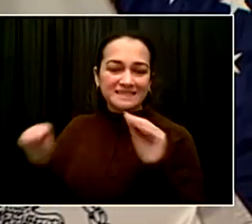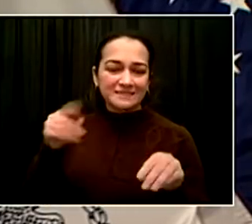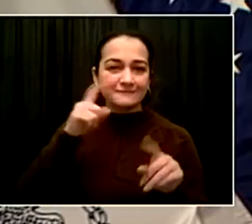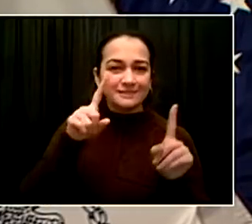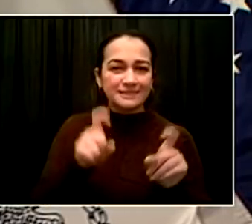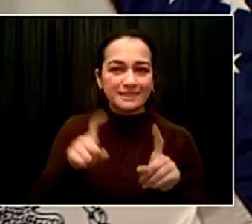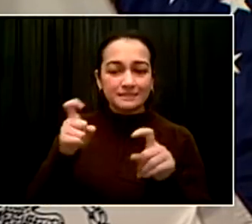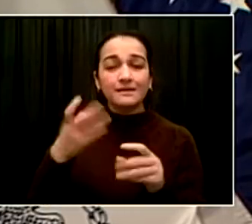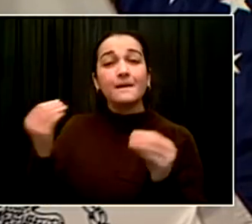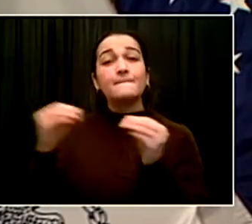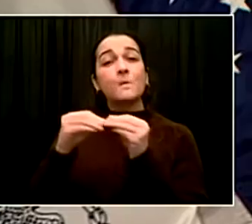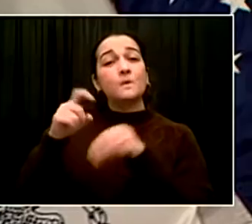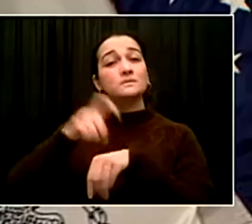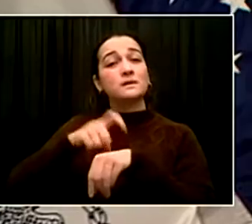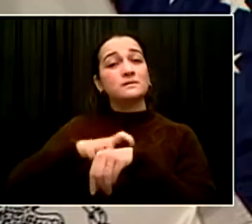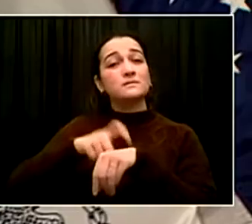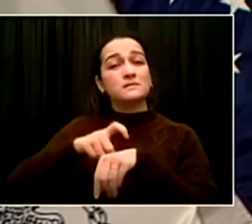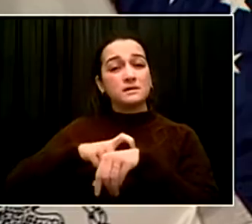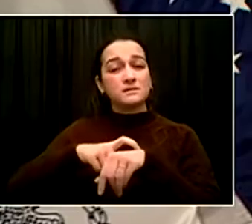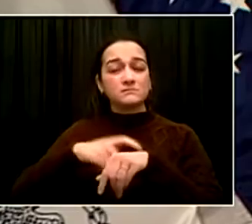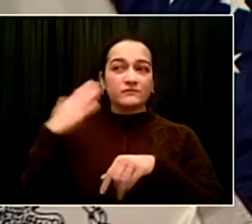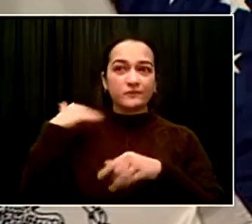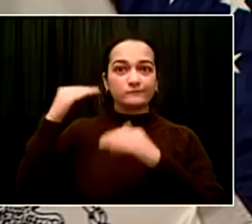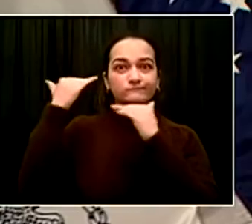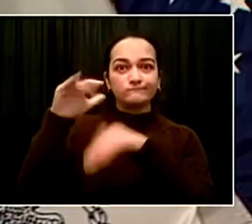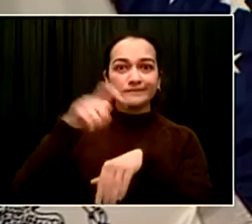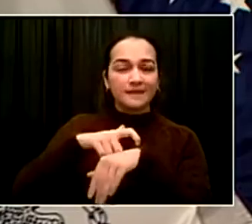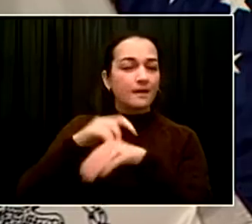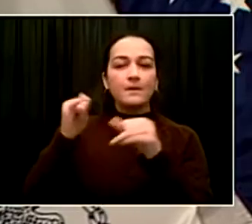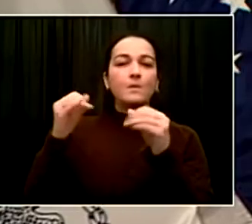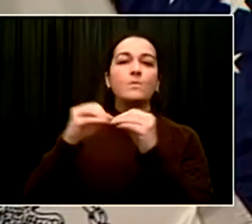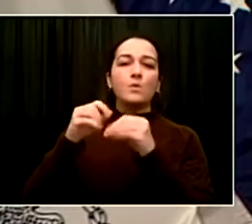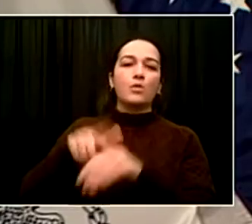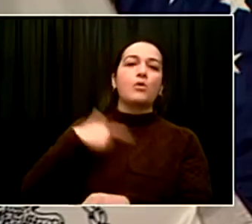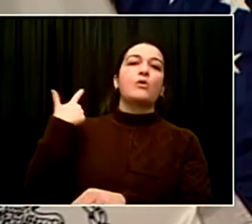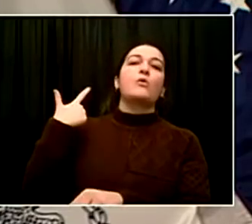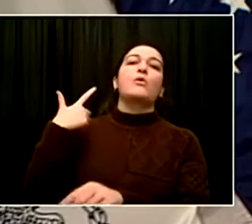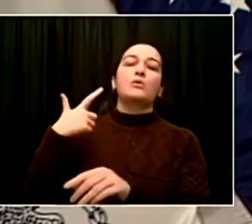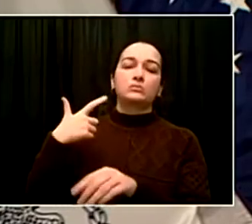IS OPENING UP TEST SITES, NEW TEST SITES, ADDING LONGER HOURS AT TEST SITES.